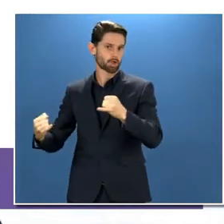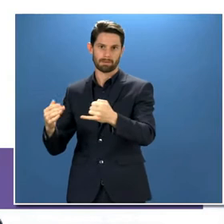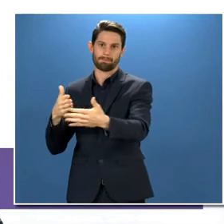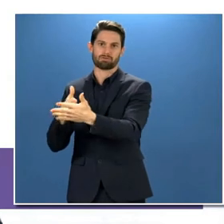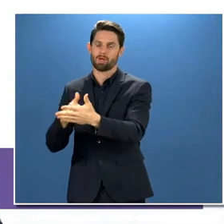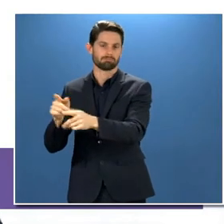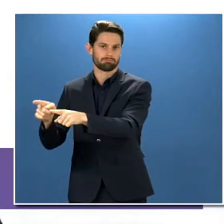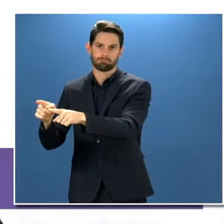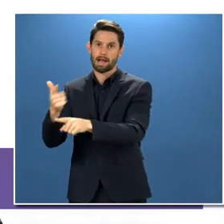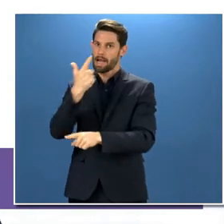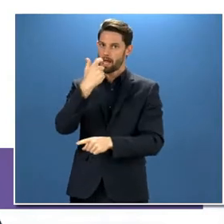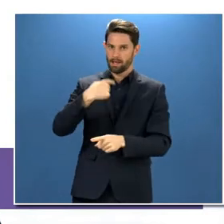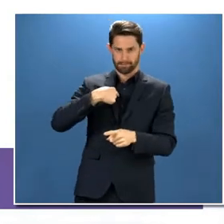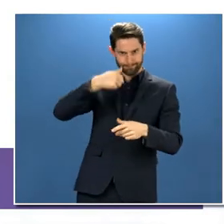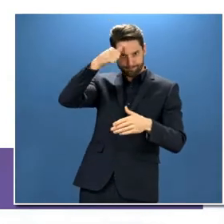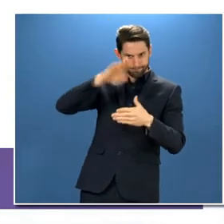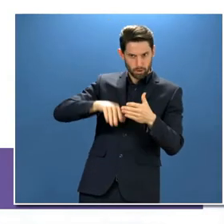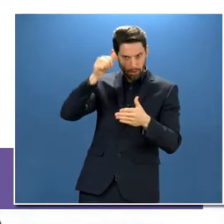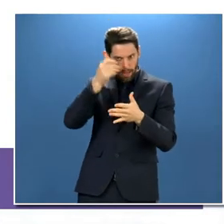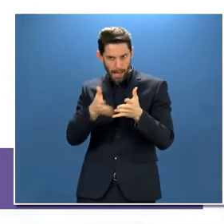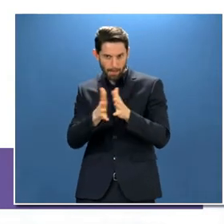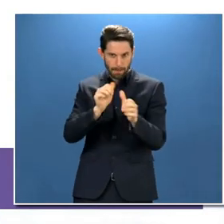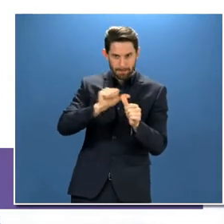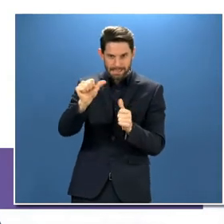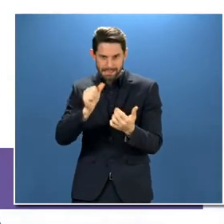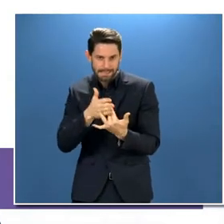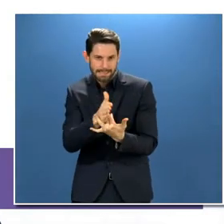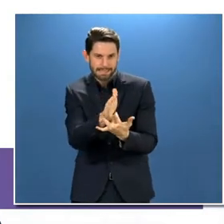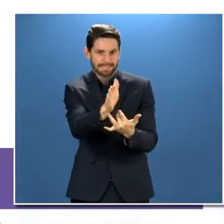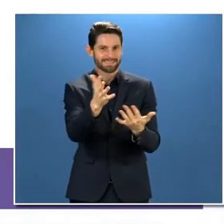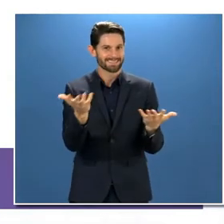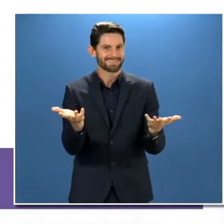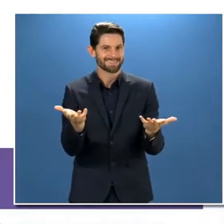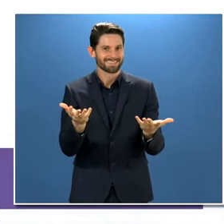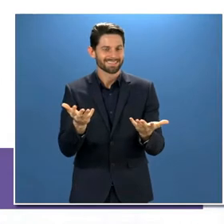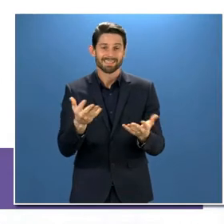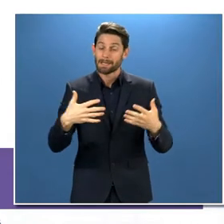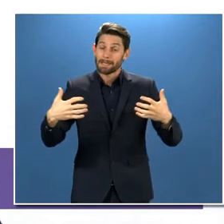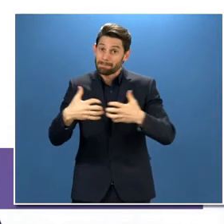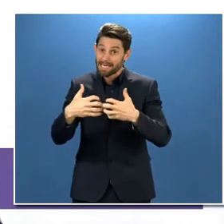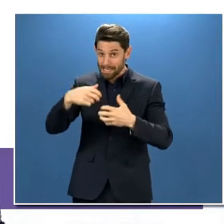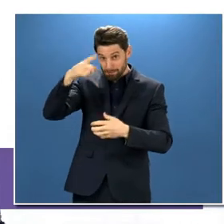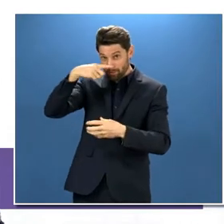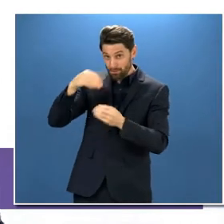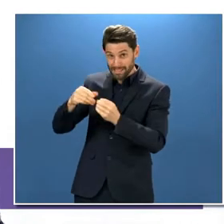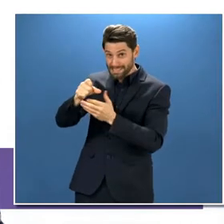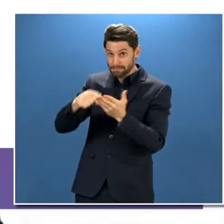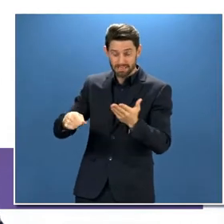think we have to understand it, for housing people particularly, people with disabilities, they may come from all backgrounds.